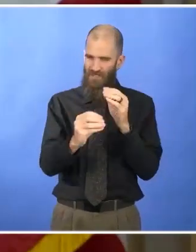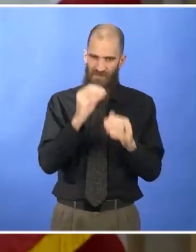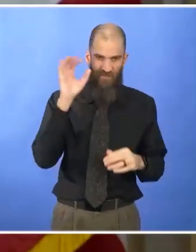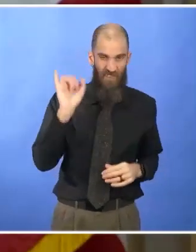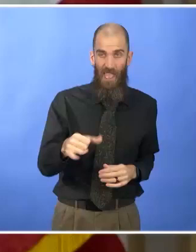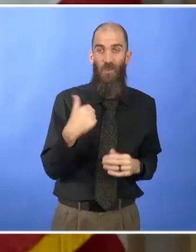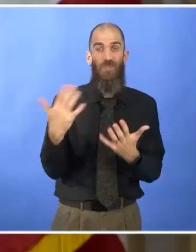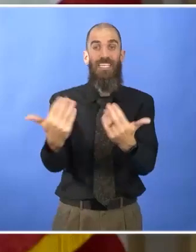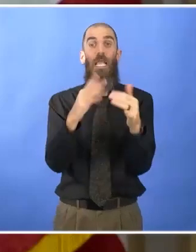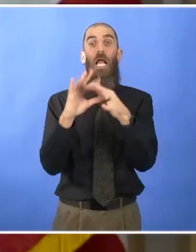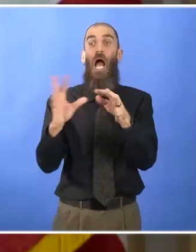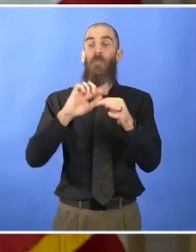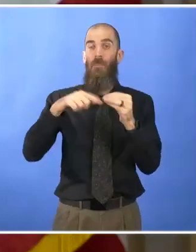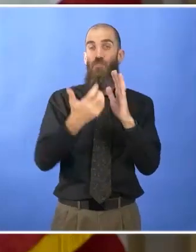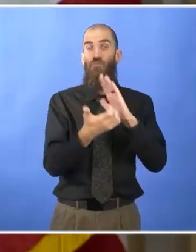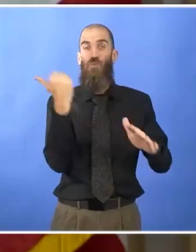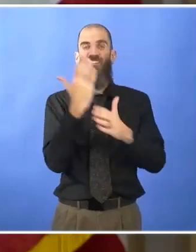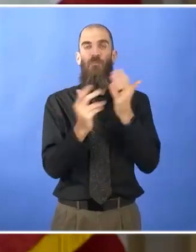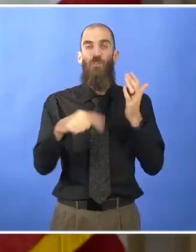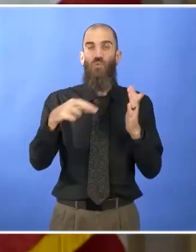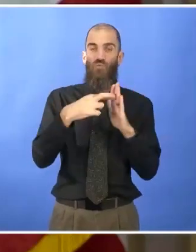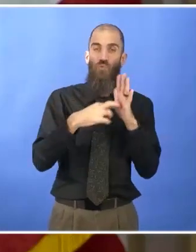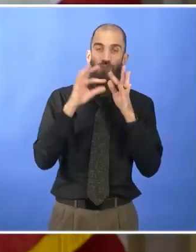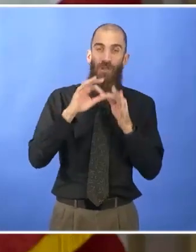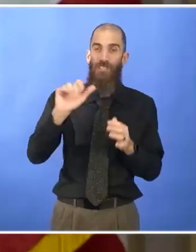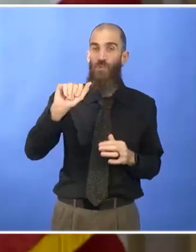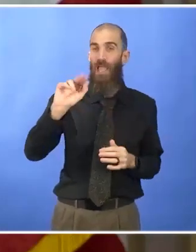AND UPDATE OUR LARGELY TECHNICAL RULES REGARDING